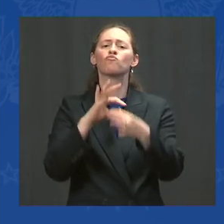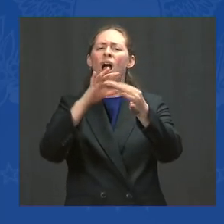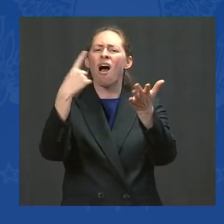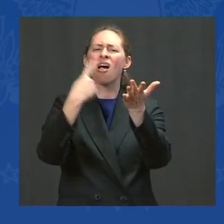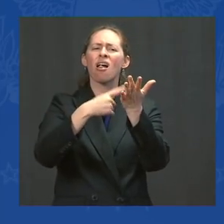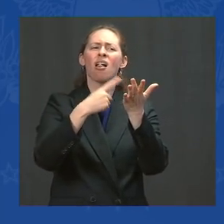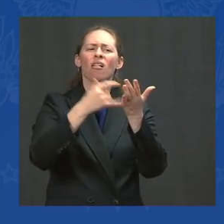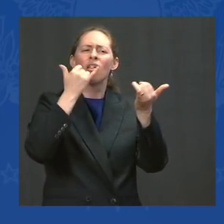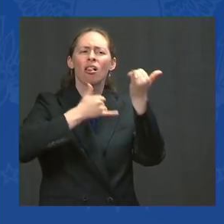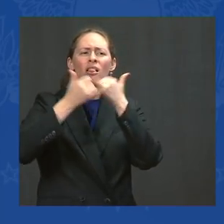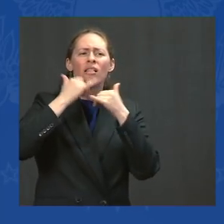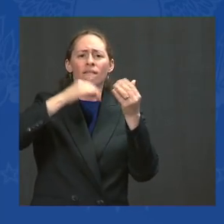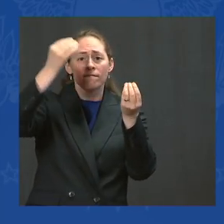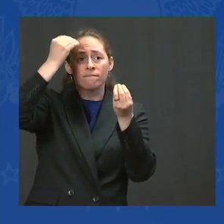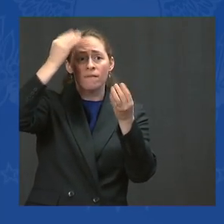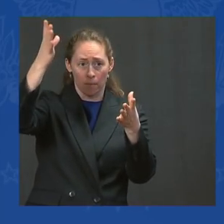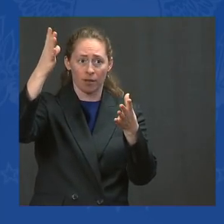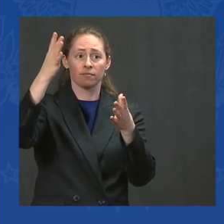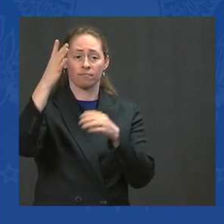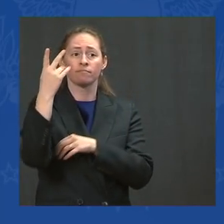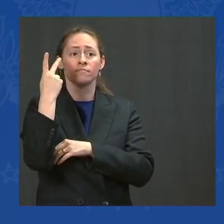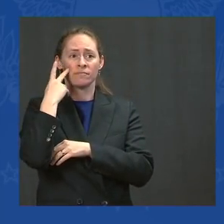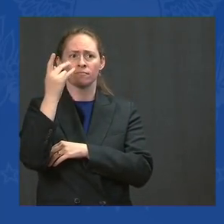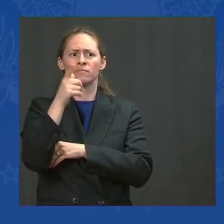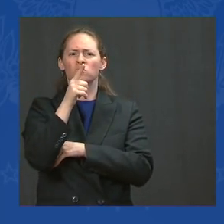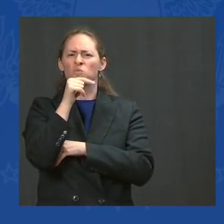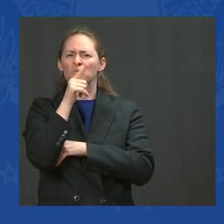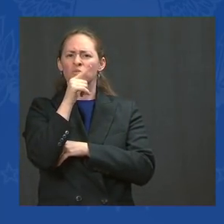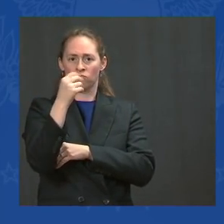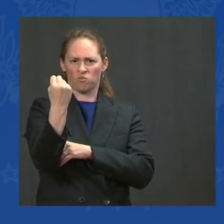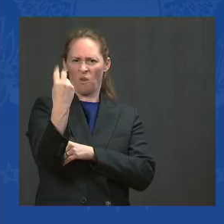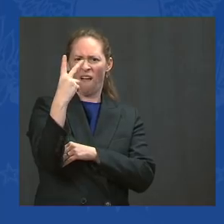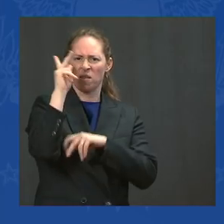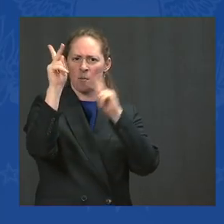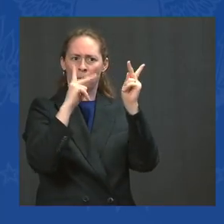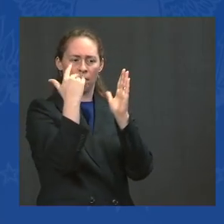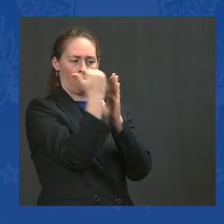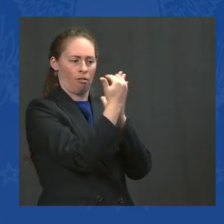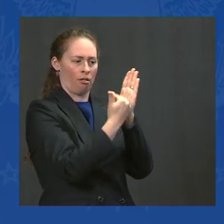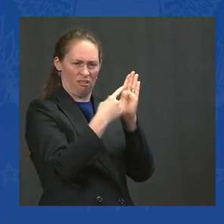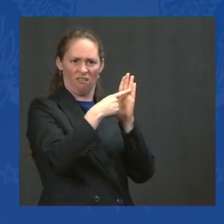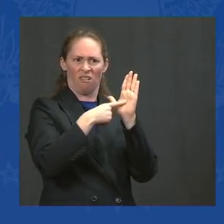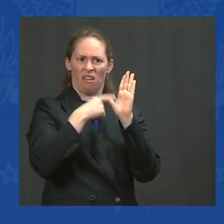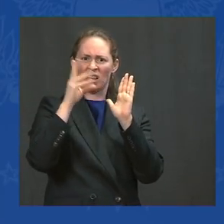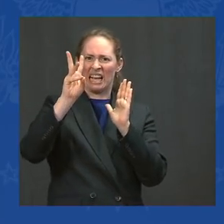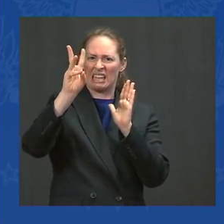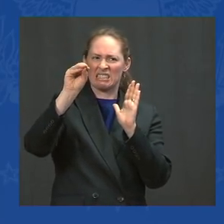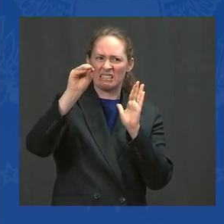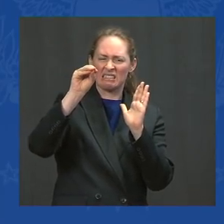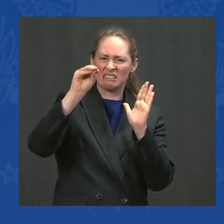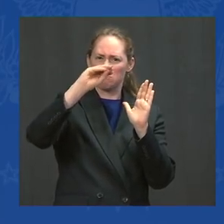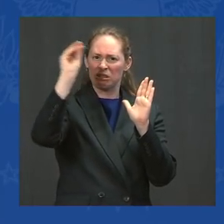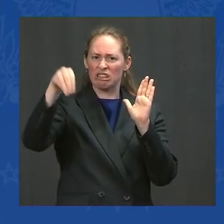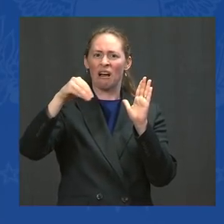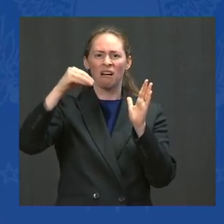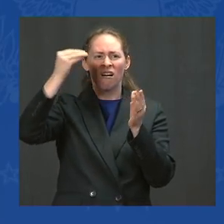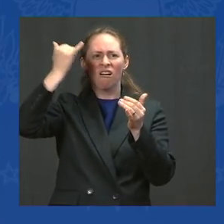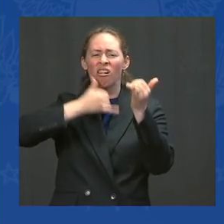of that misinformation came from 12 individuals. That's what the article said. So, I was asked that question about what do